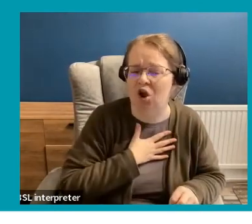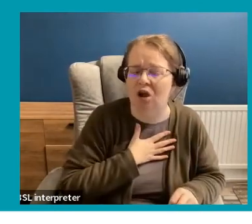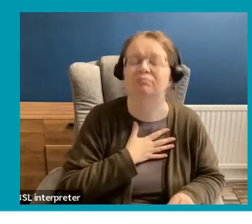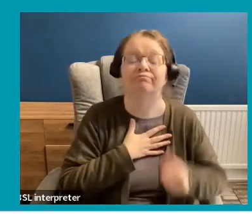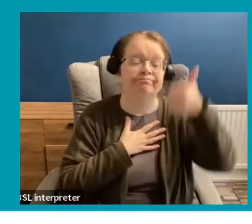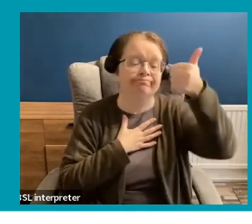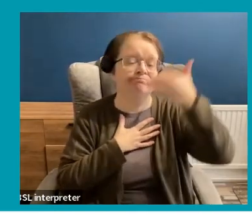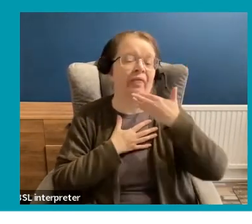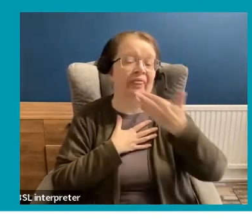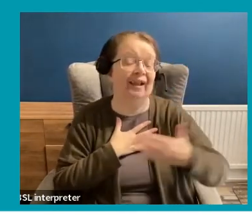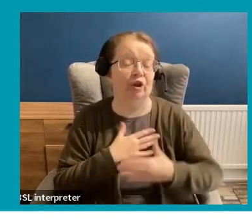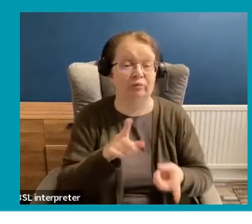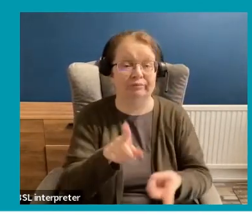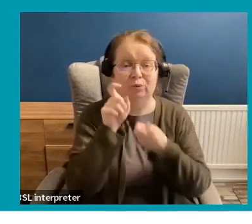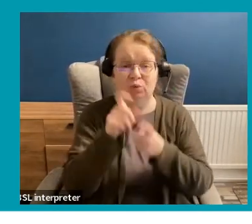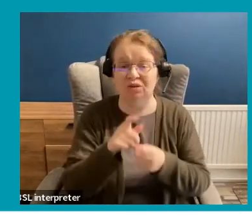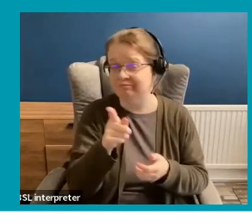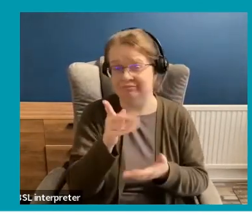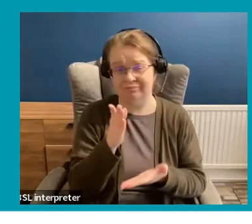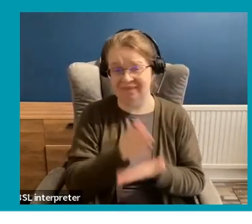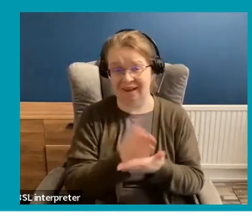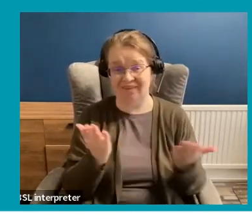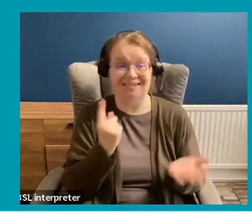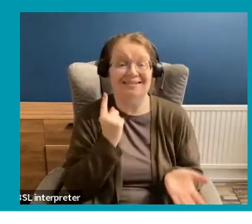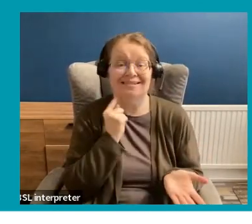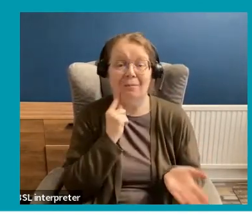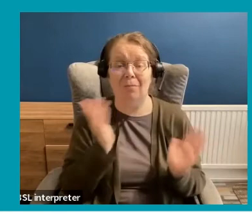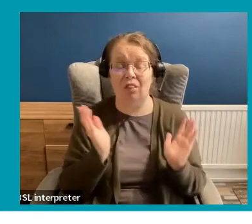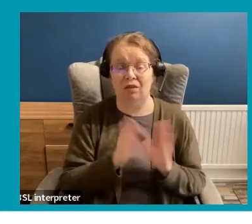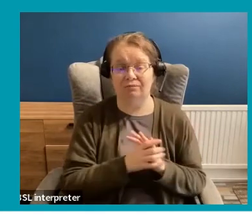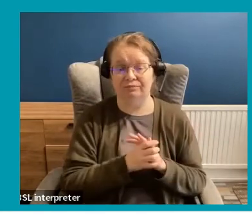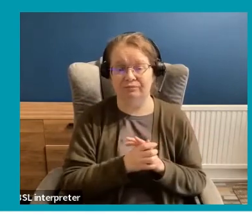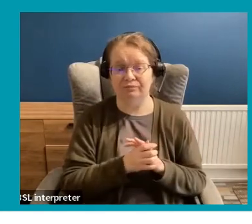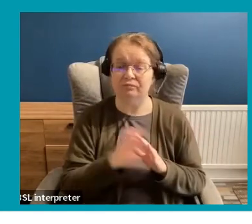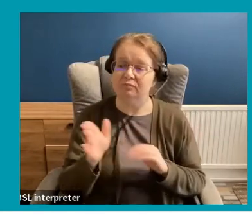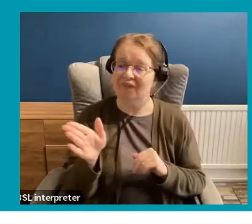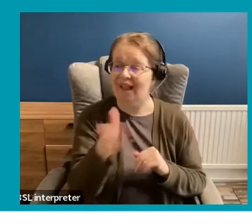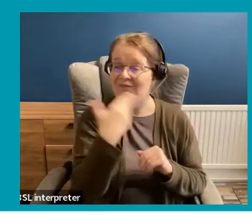Yeah, it's about everybody being different.